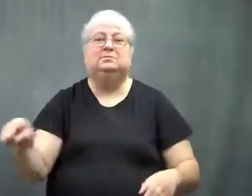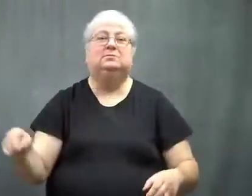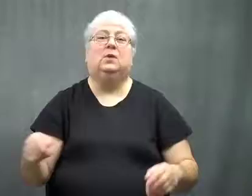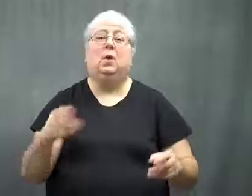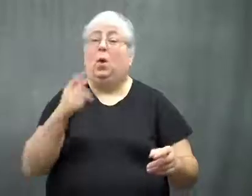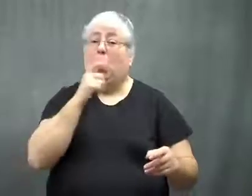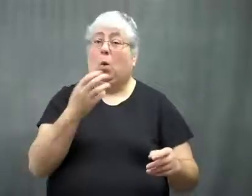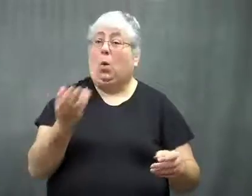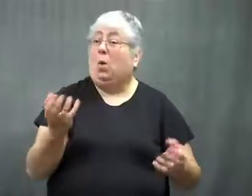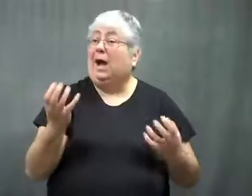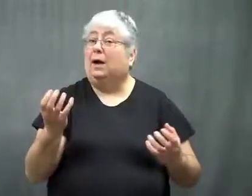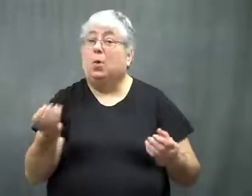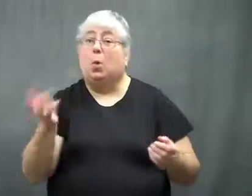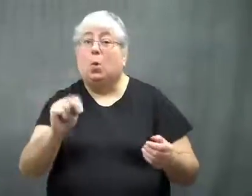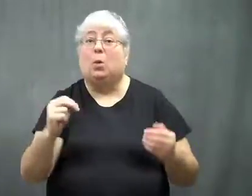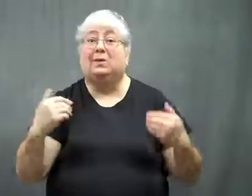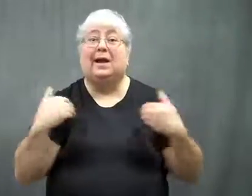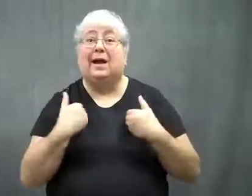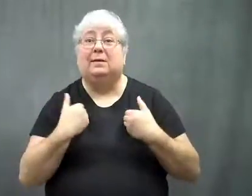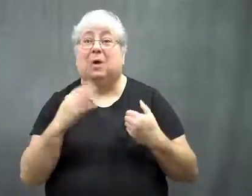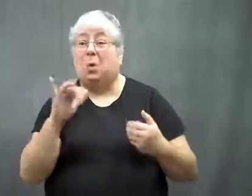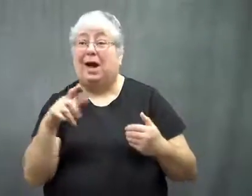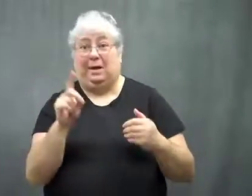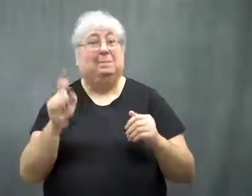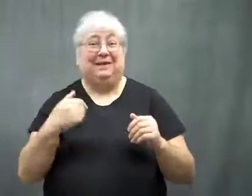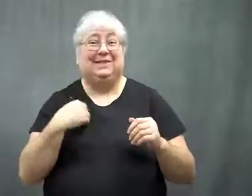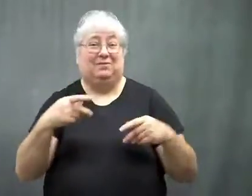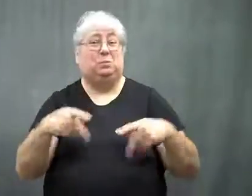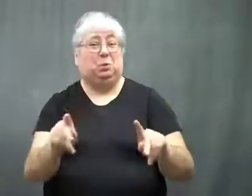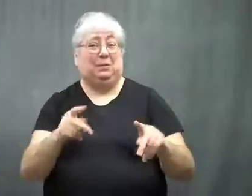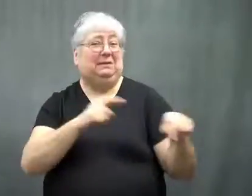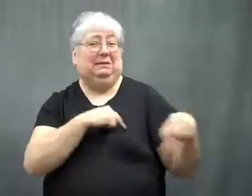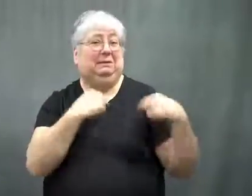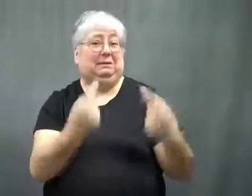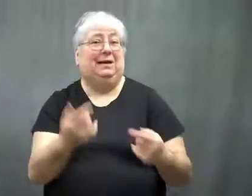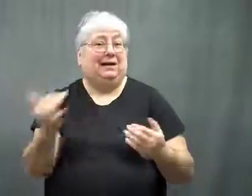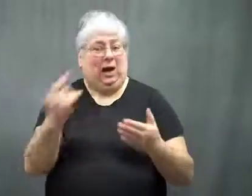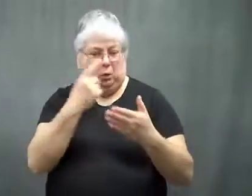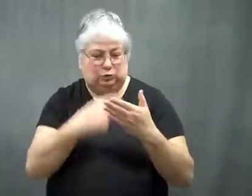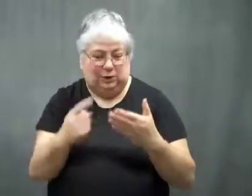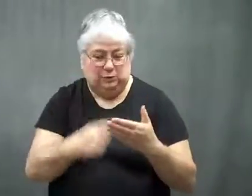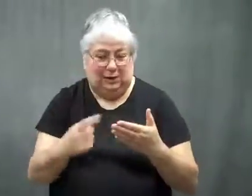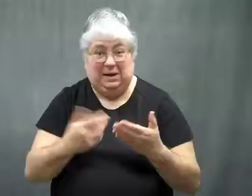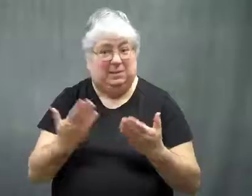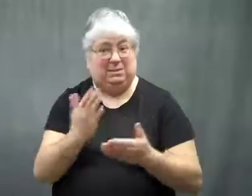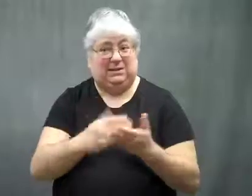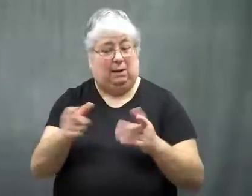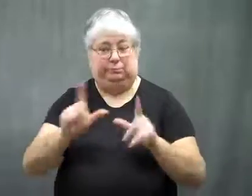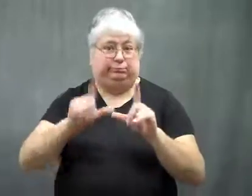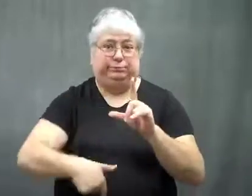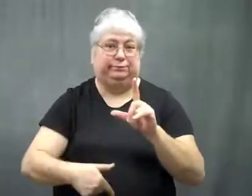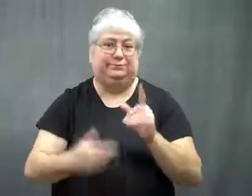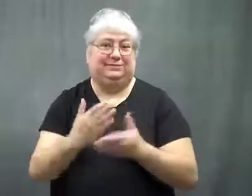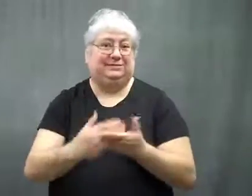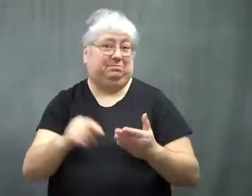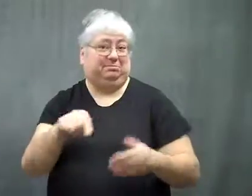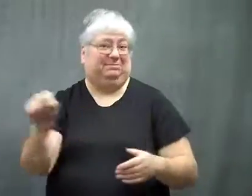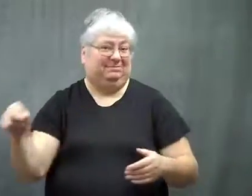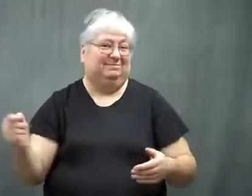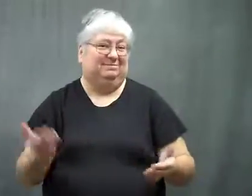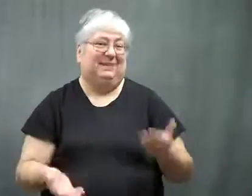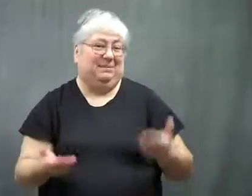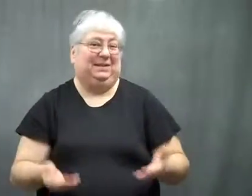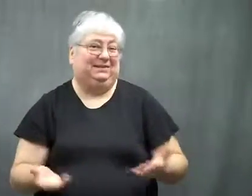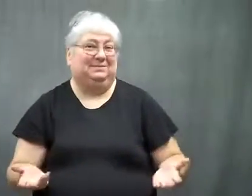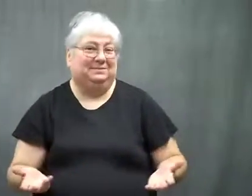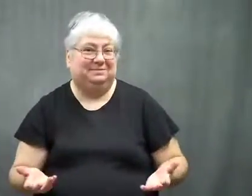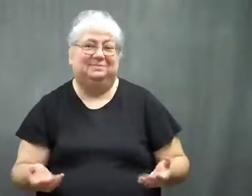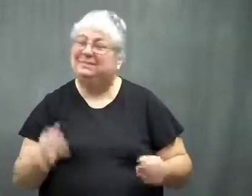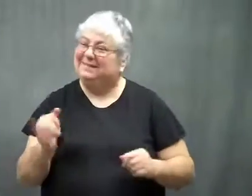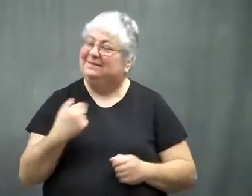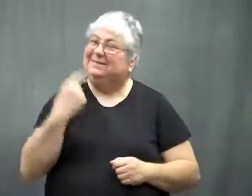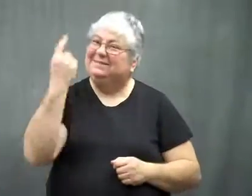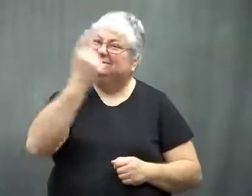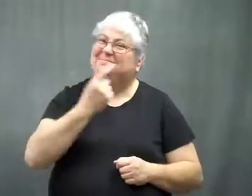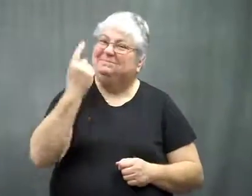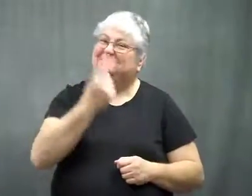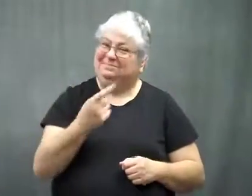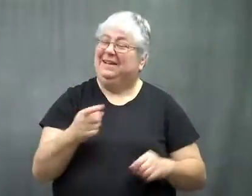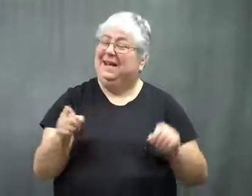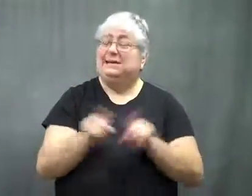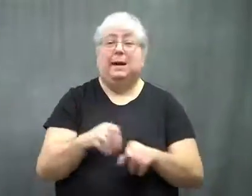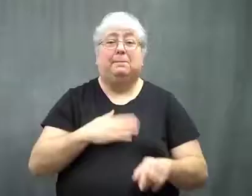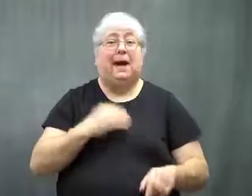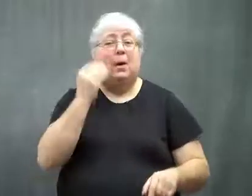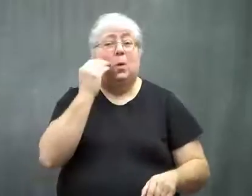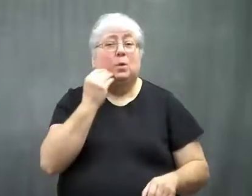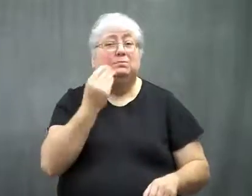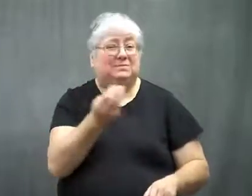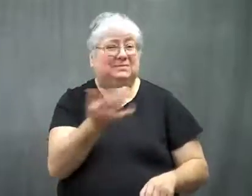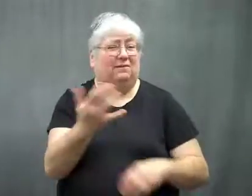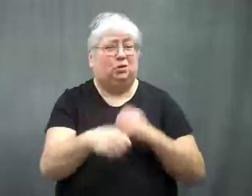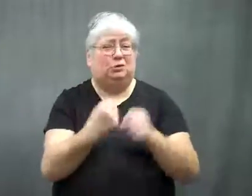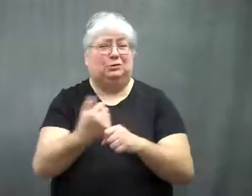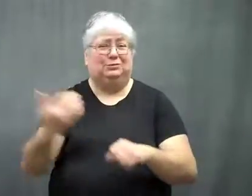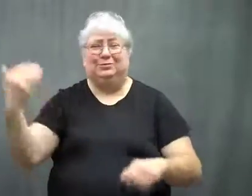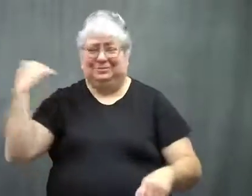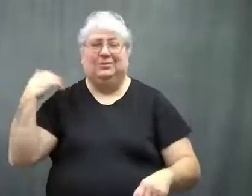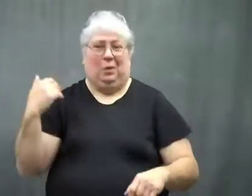Current permits are being reviewed and some may be revoked.